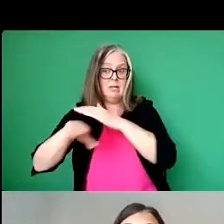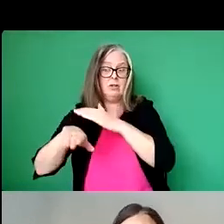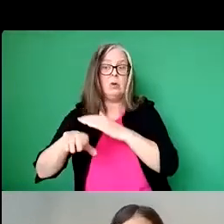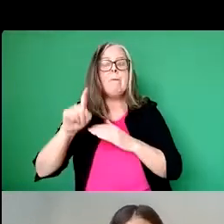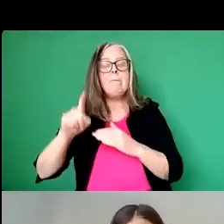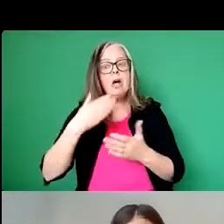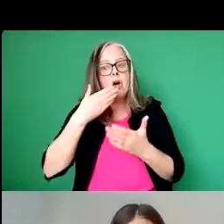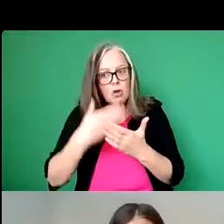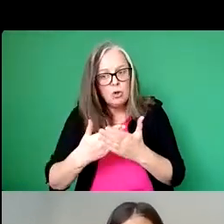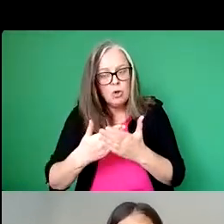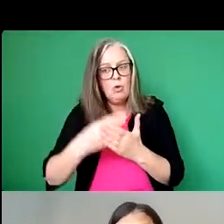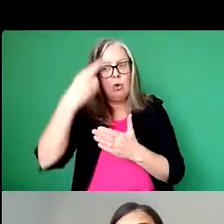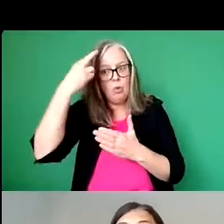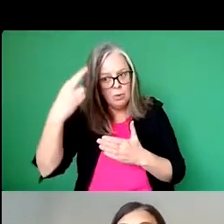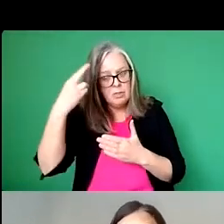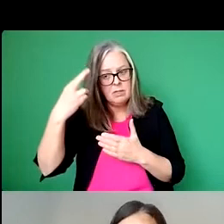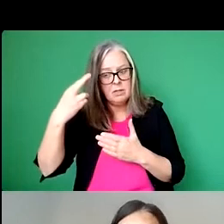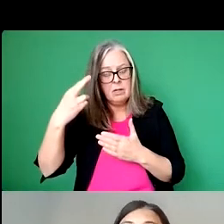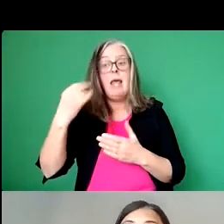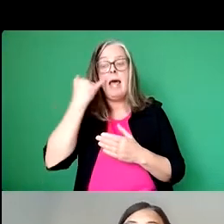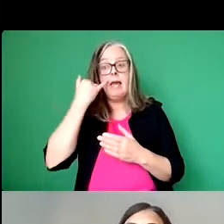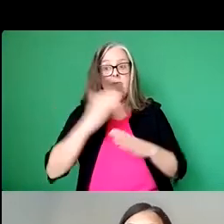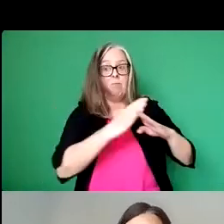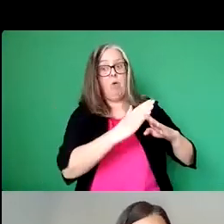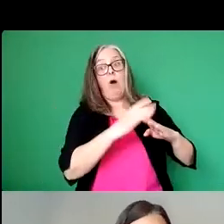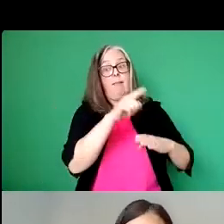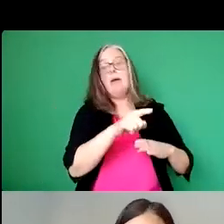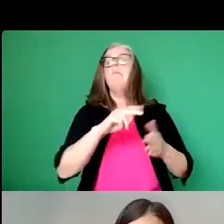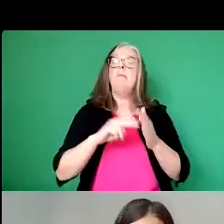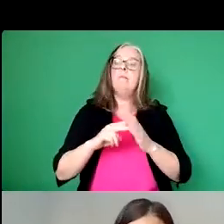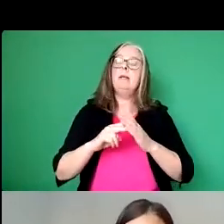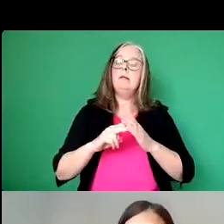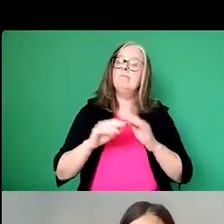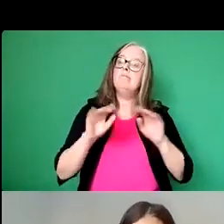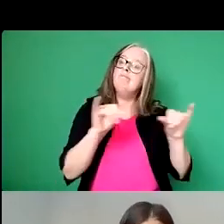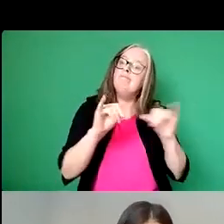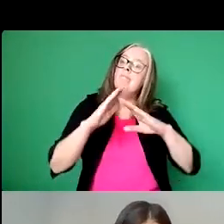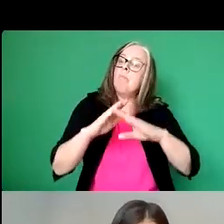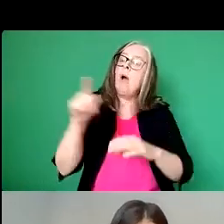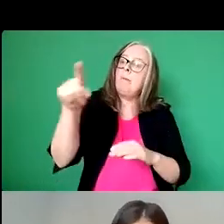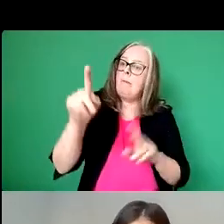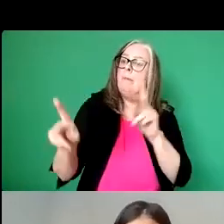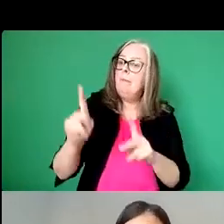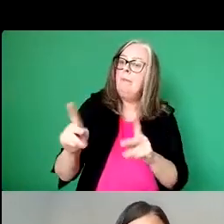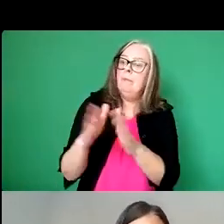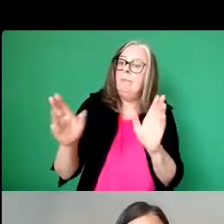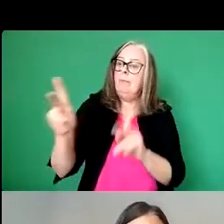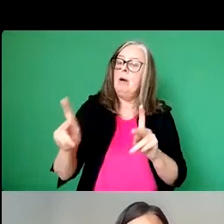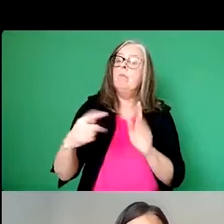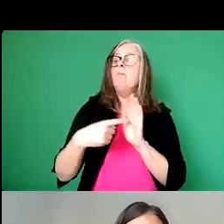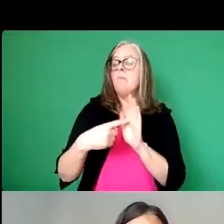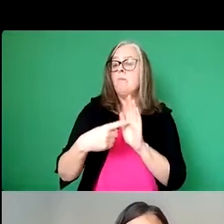on other members of the public such as operating theaters or medical laboratories as examples